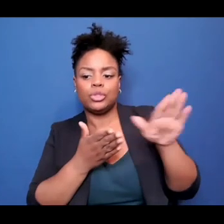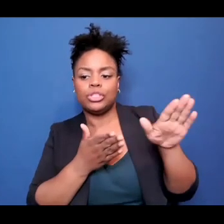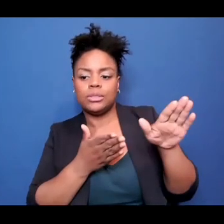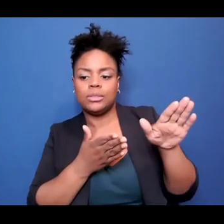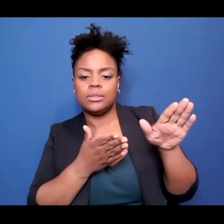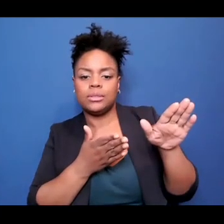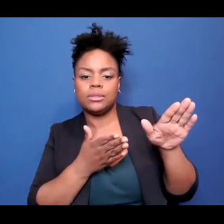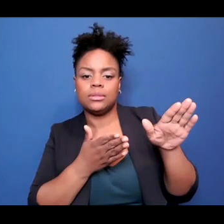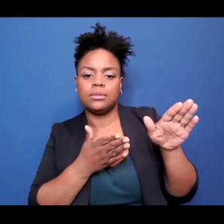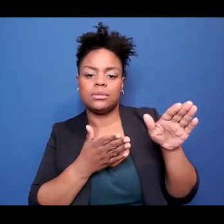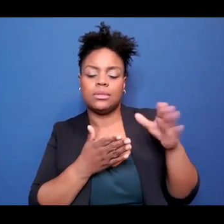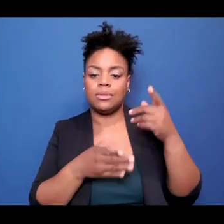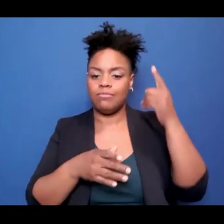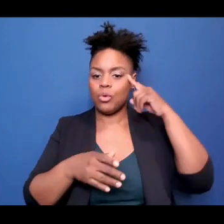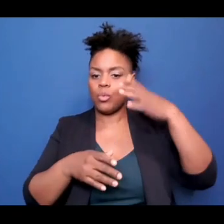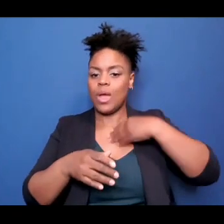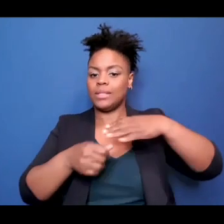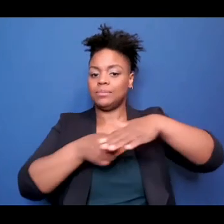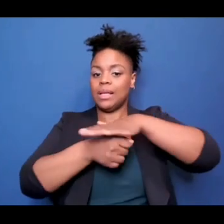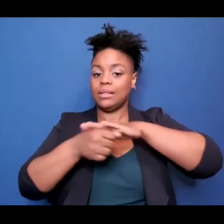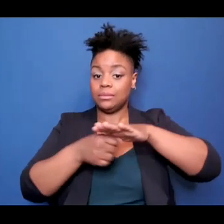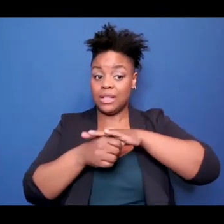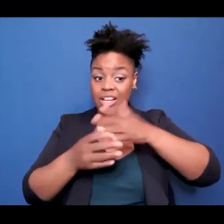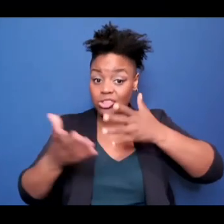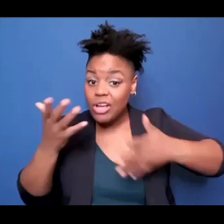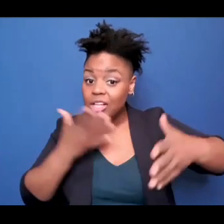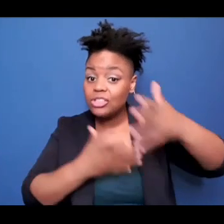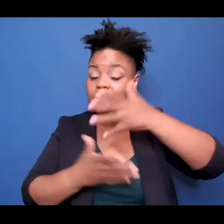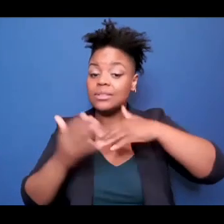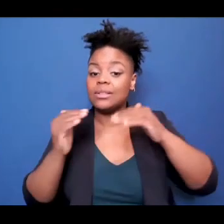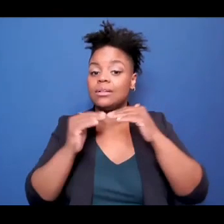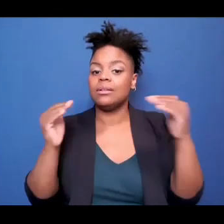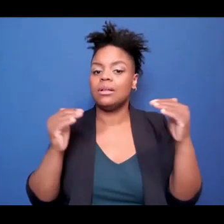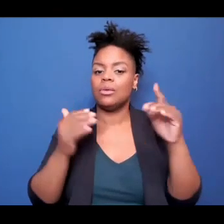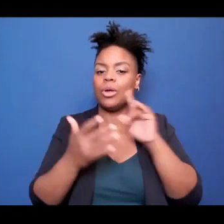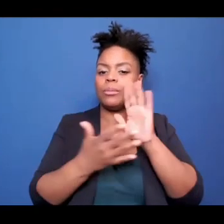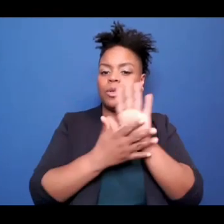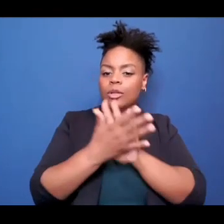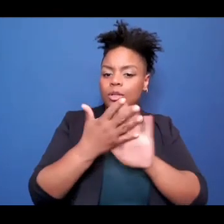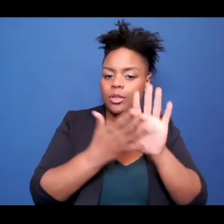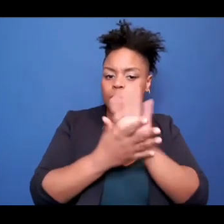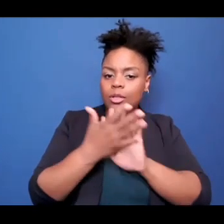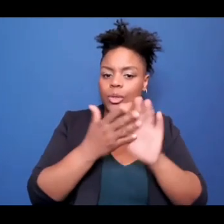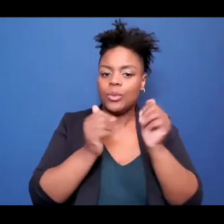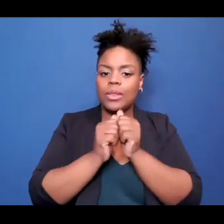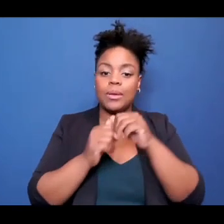EXCLUSIONARY WHITE SPACE EXPERIENCED A RELATIVE SOCIAL STATUS WHERE WHITENESS WAS MORE